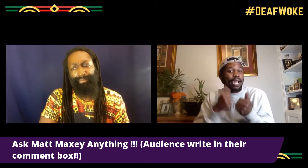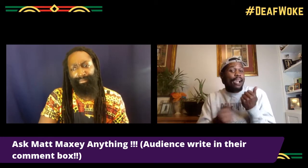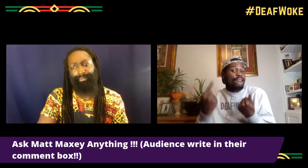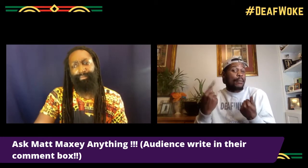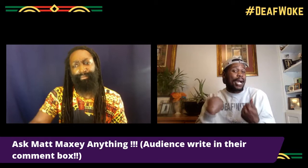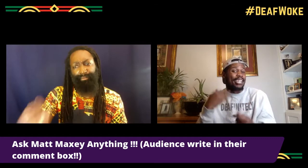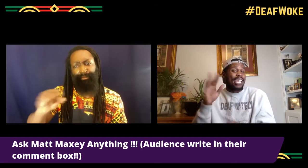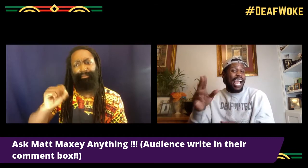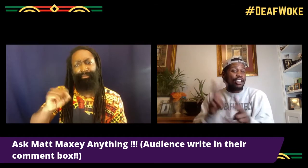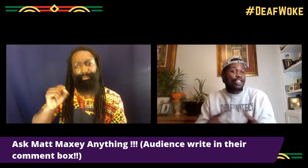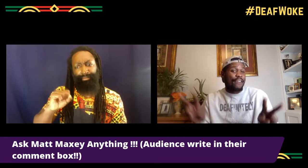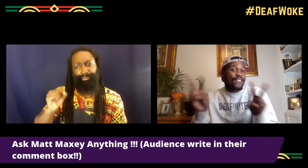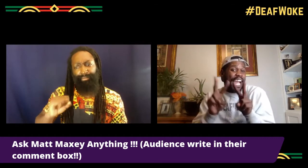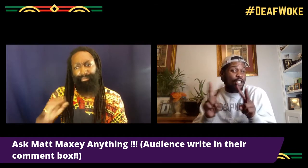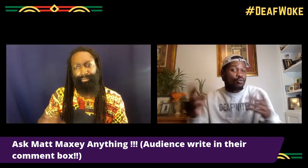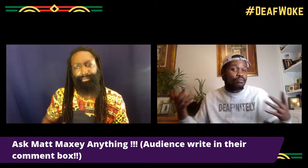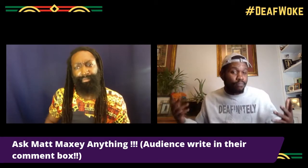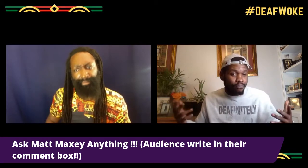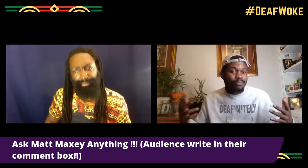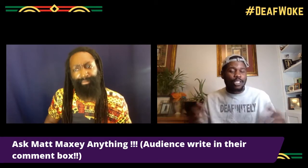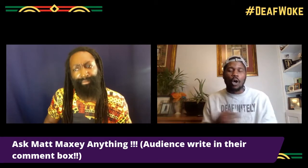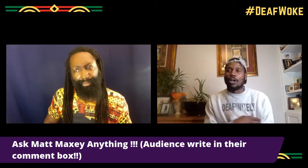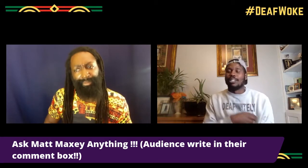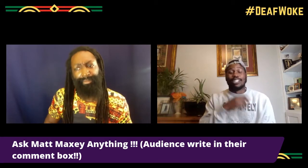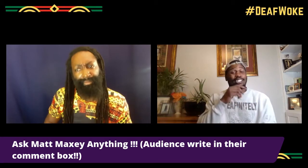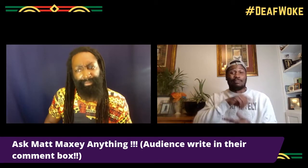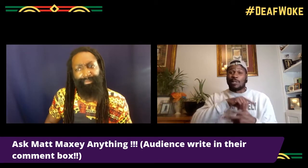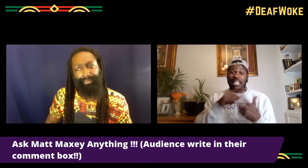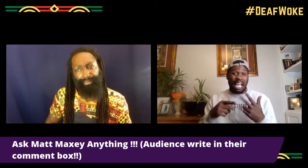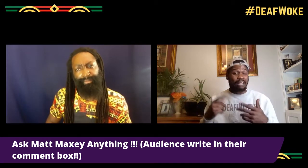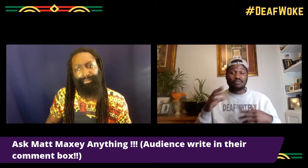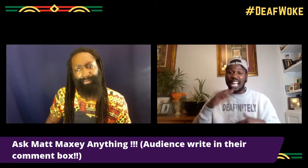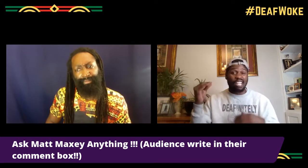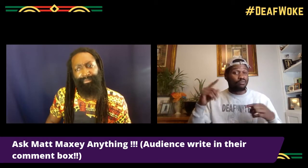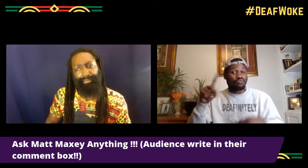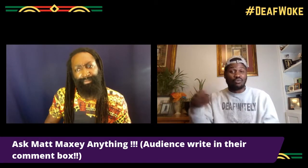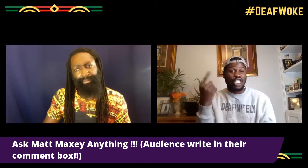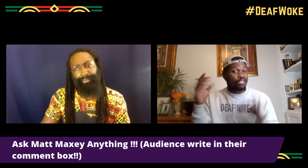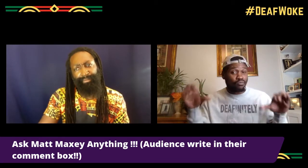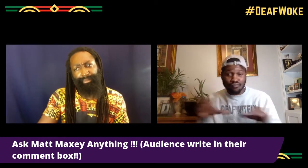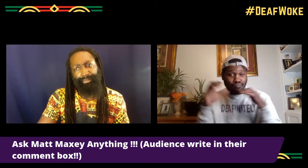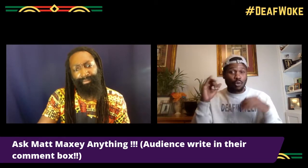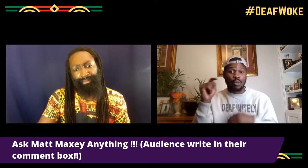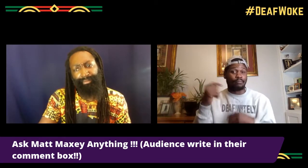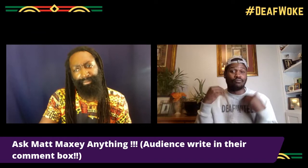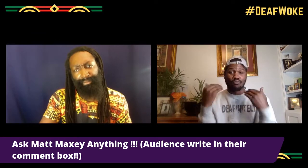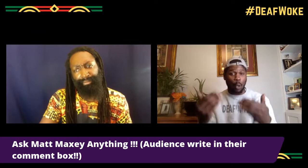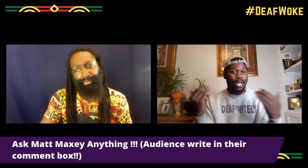You know if you got something, you know, a back in you, you know, if you got a team, you know, got their value,